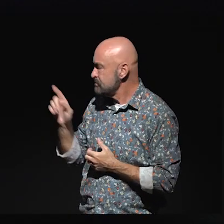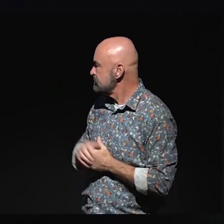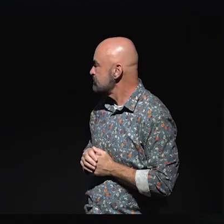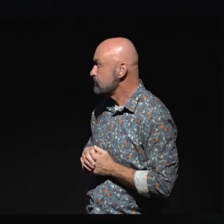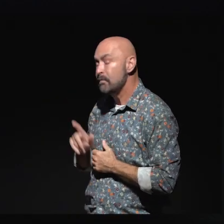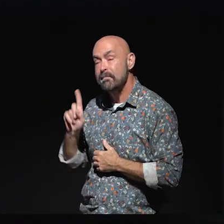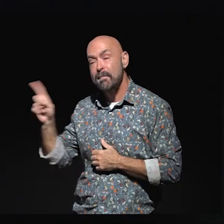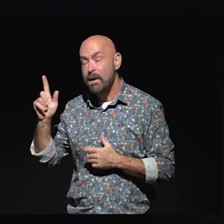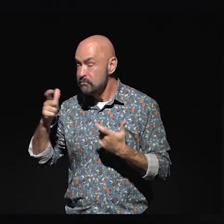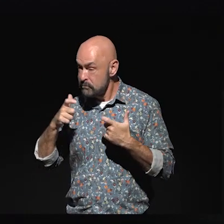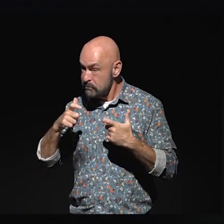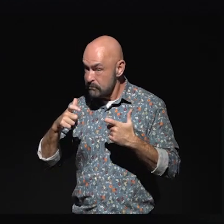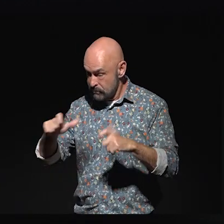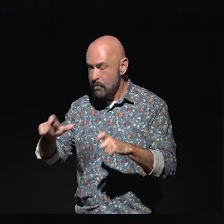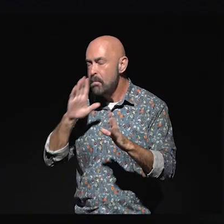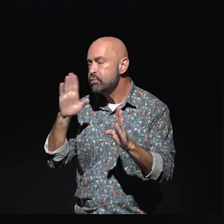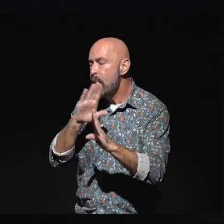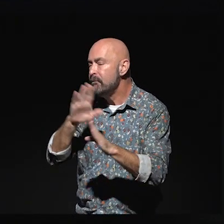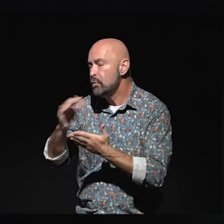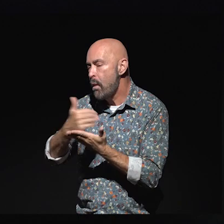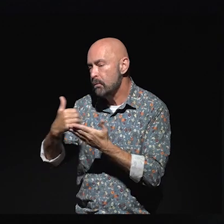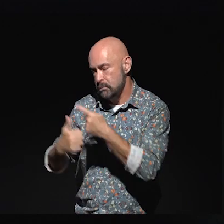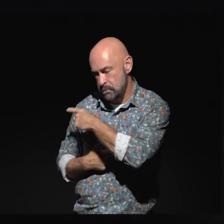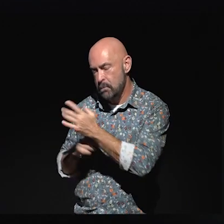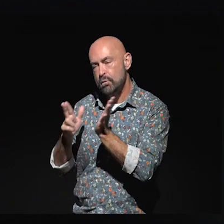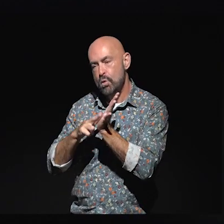It remains very much a private collection, the Norton Simon,